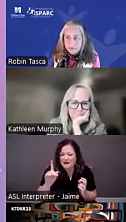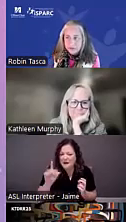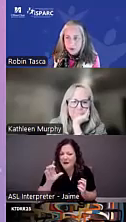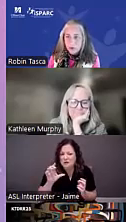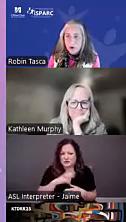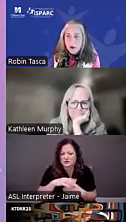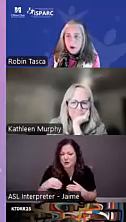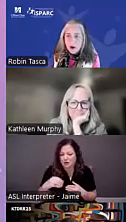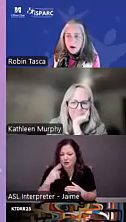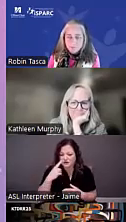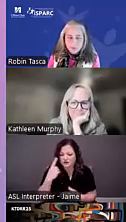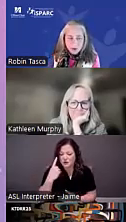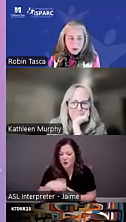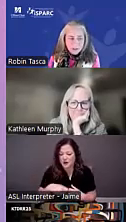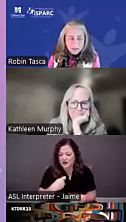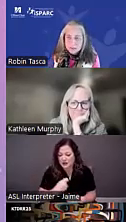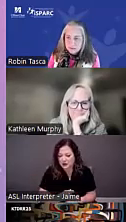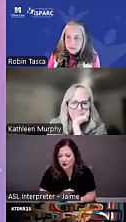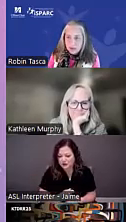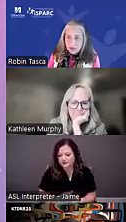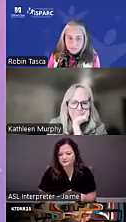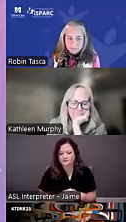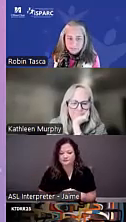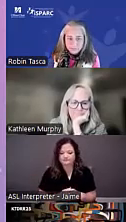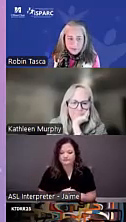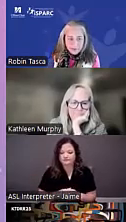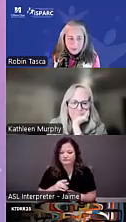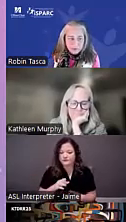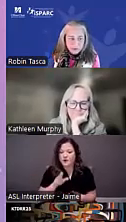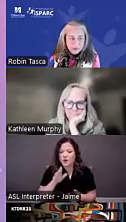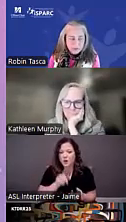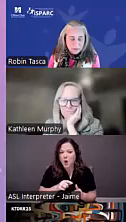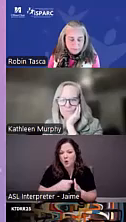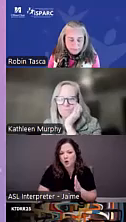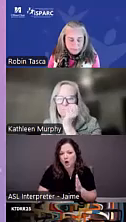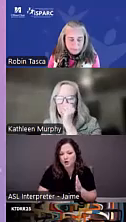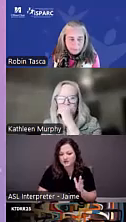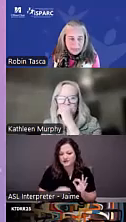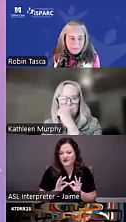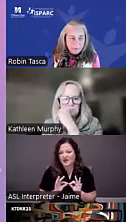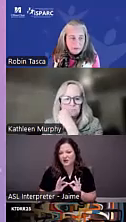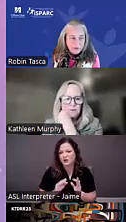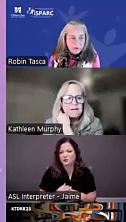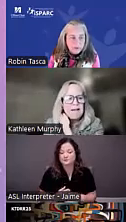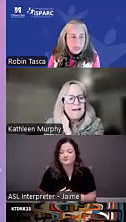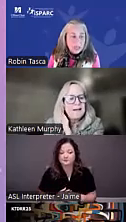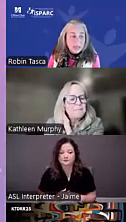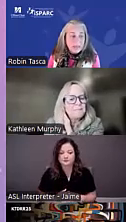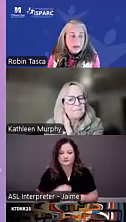It's a very low-cost value platform that we use.